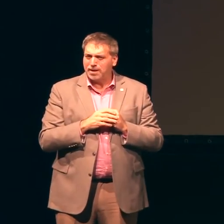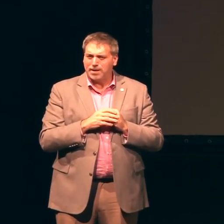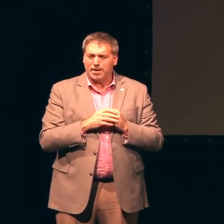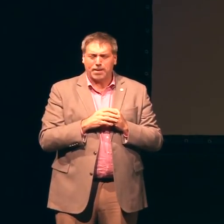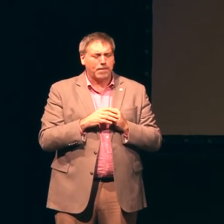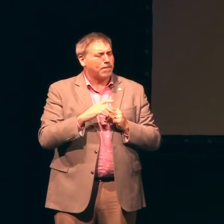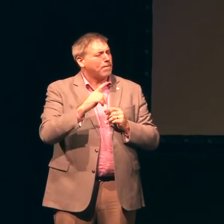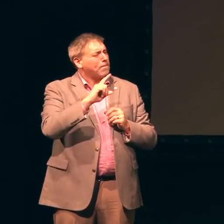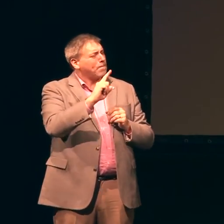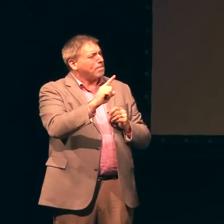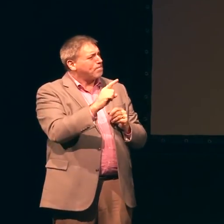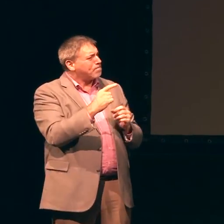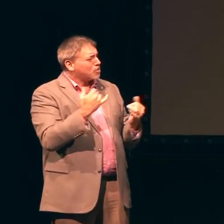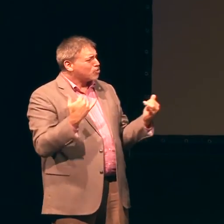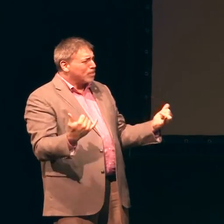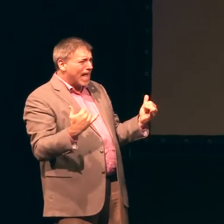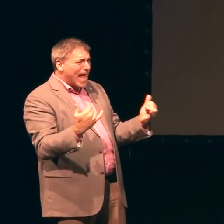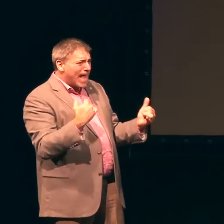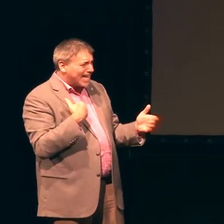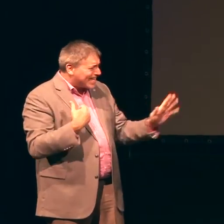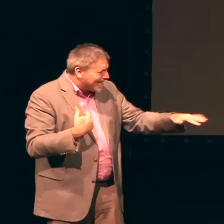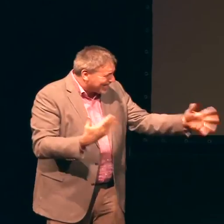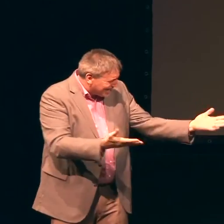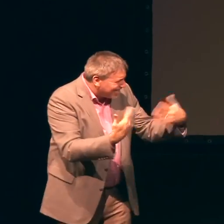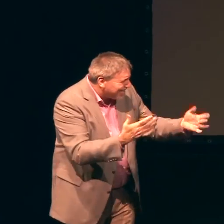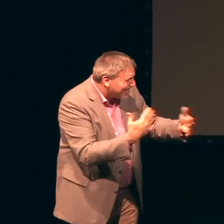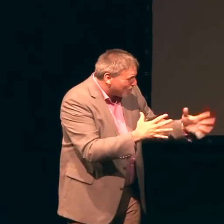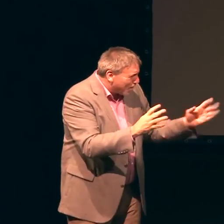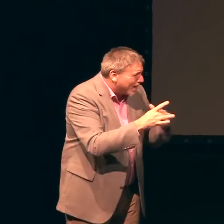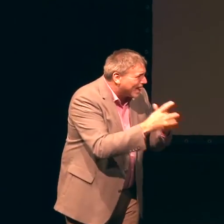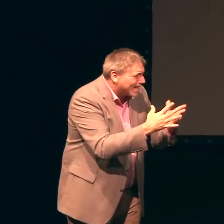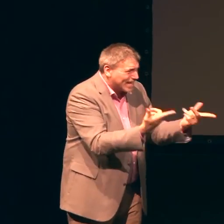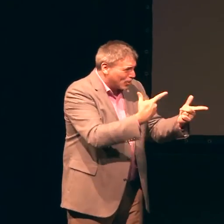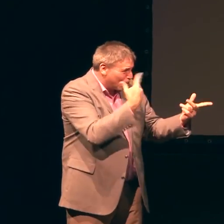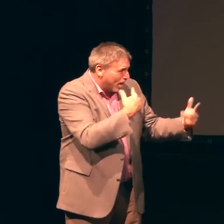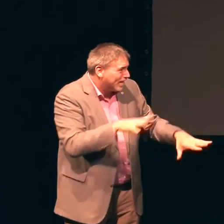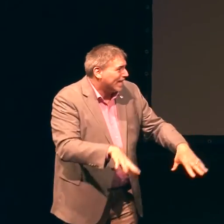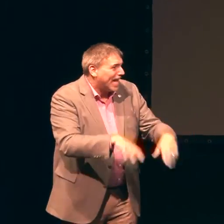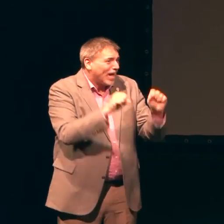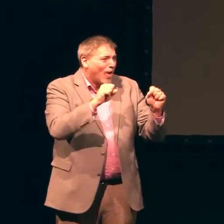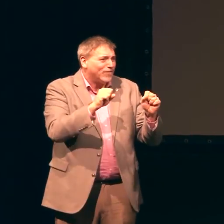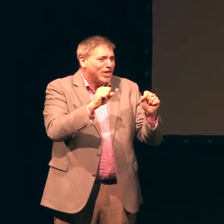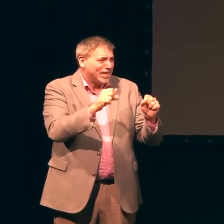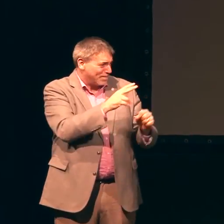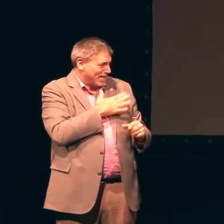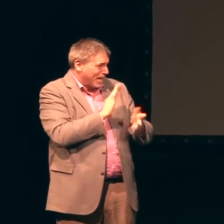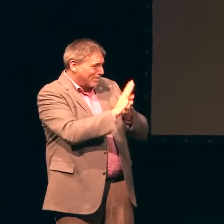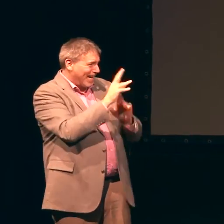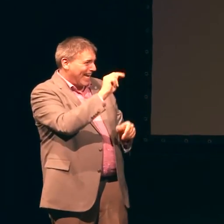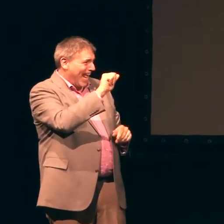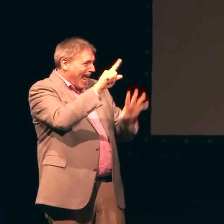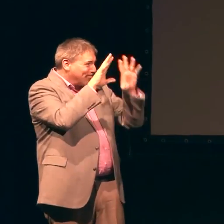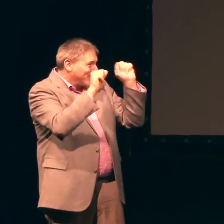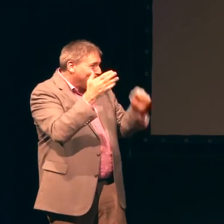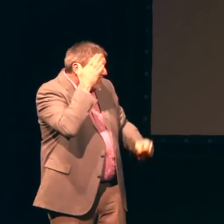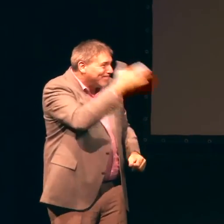more. Today I encourage people, you want to be a leader, you want to take over, you want